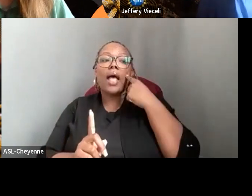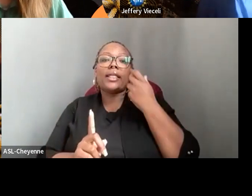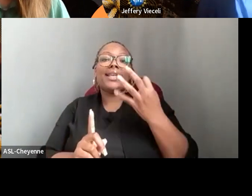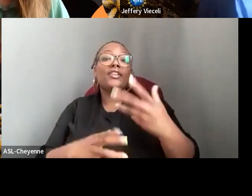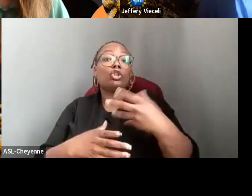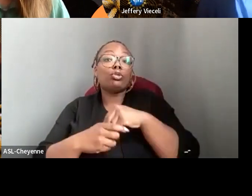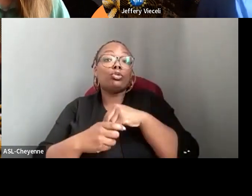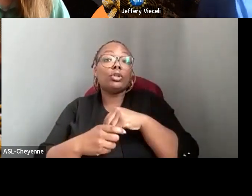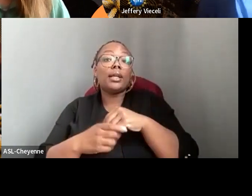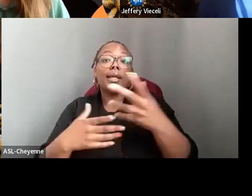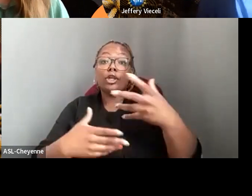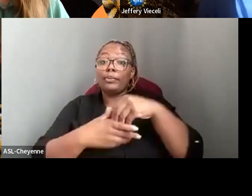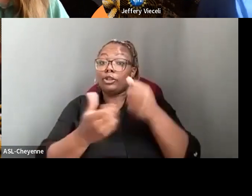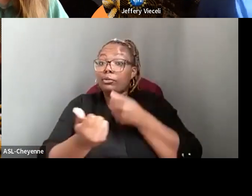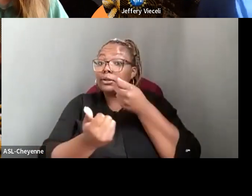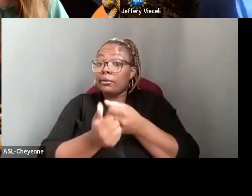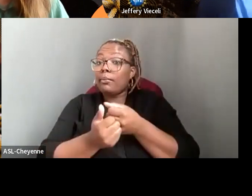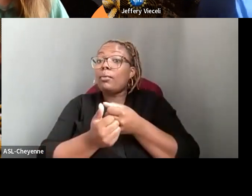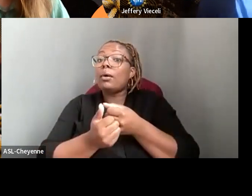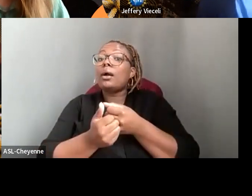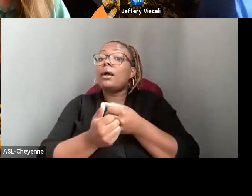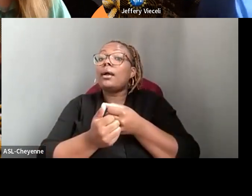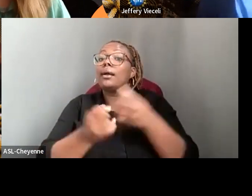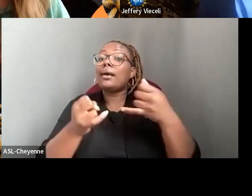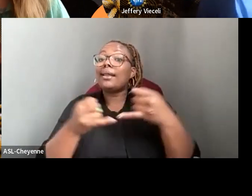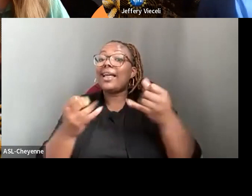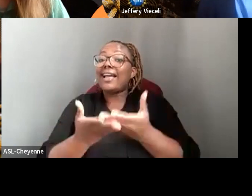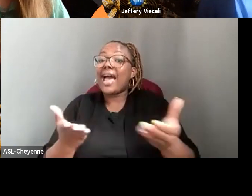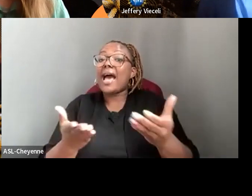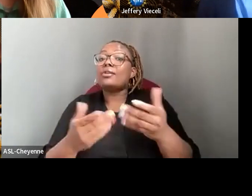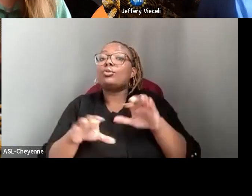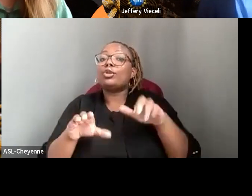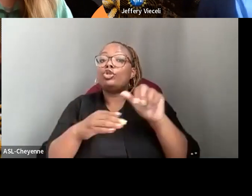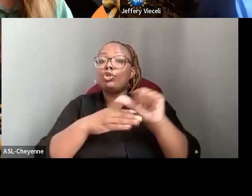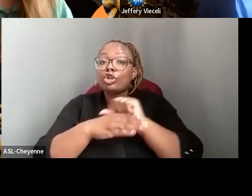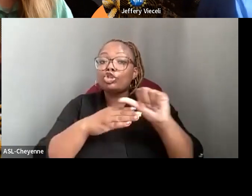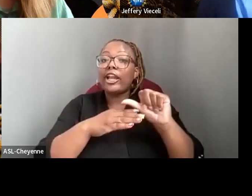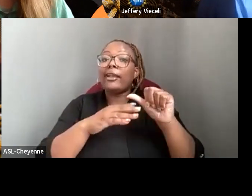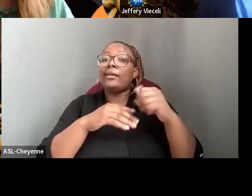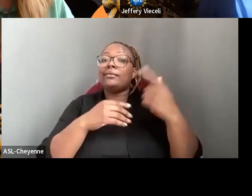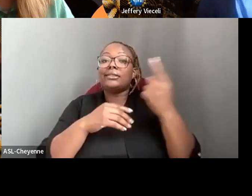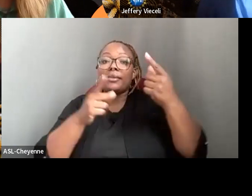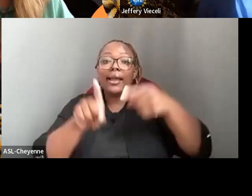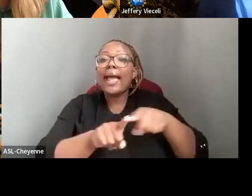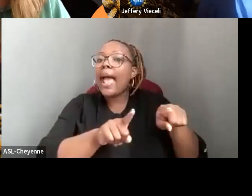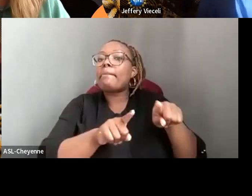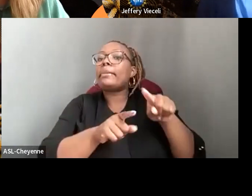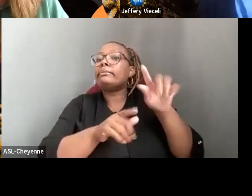in your participant support line items where, you know, they're doing a training, there's something going on where that's a benefit that's being provided that's allowable